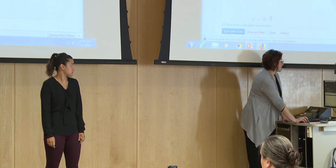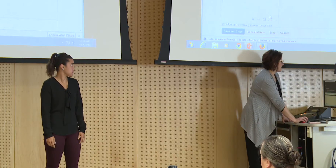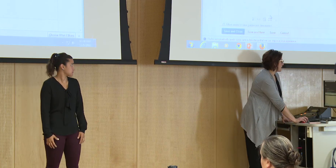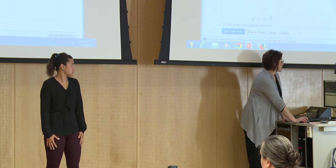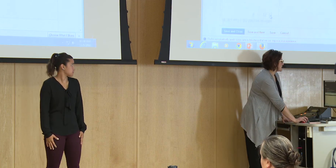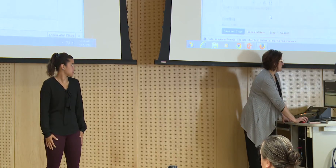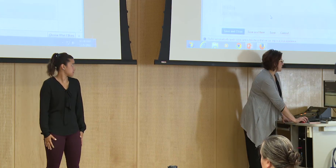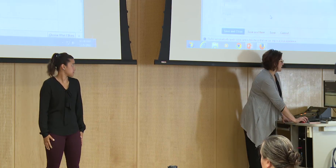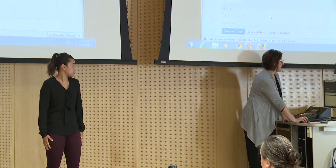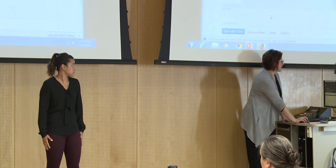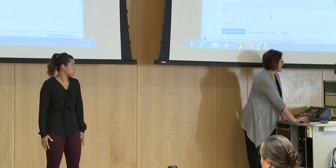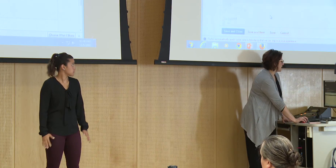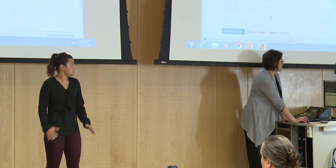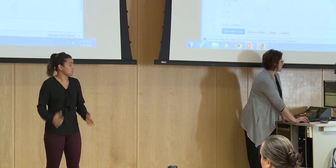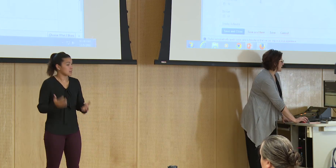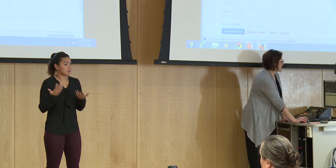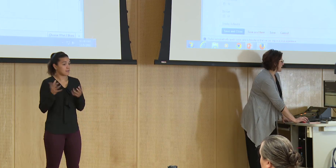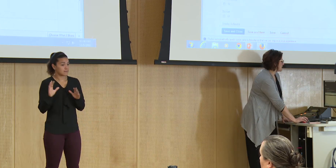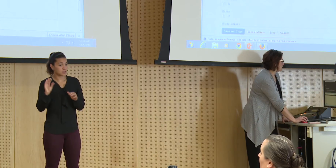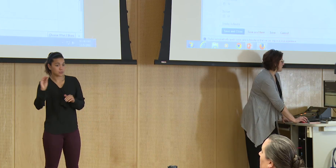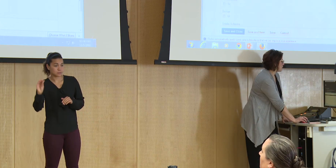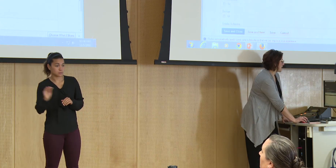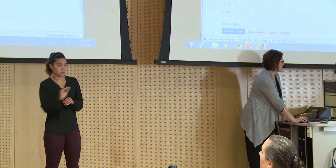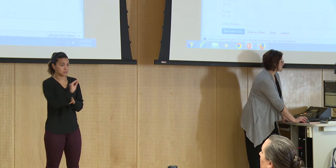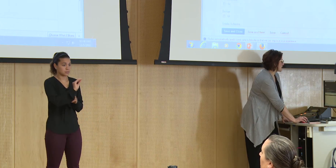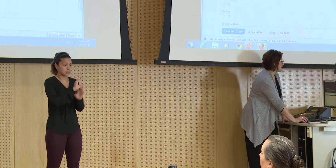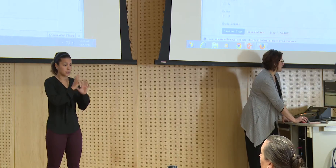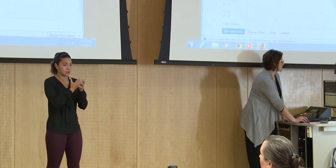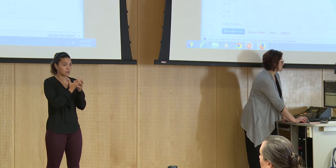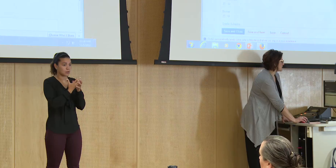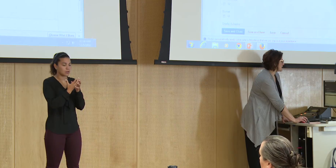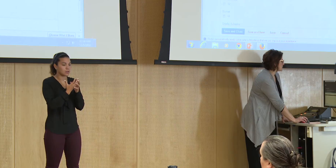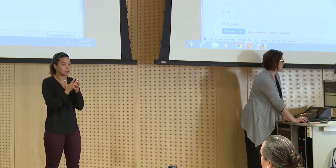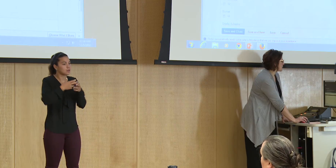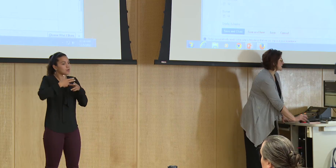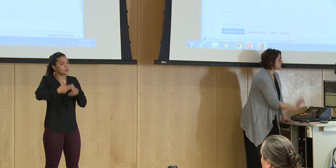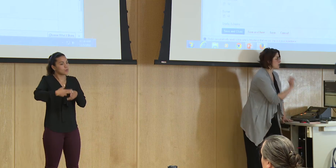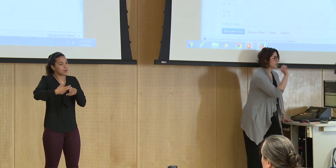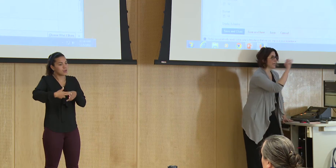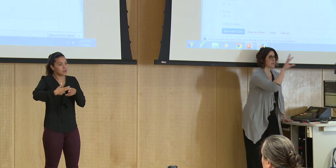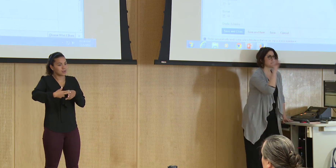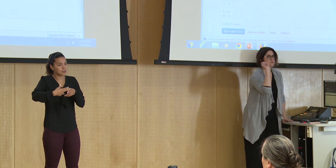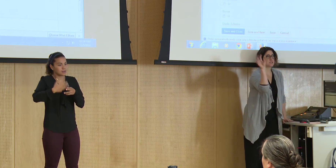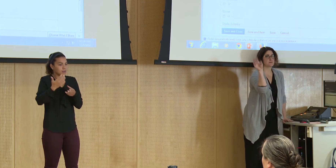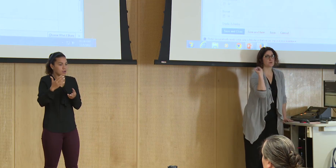Once I put it in that category, again, the weight is grayed out. It's already knowing how to divvy up the weight.